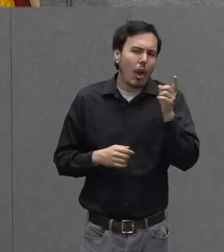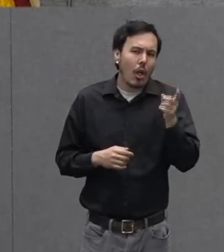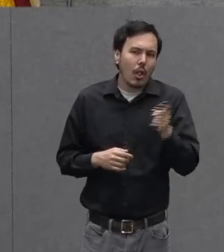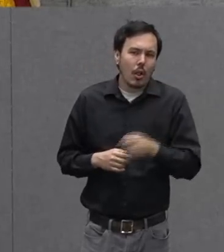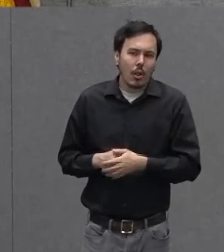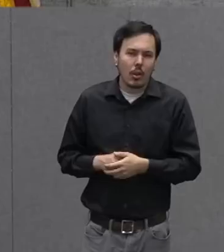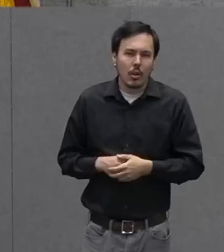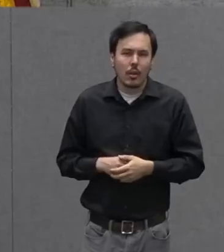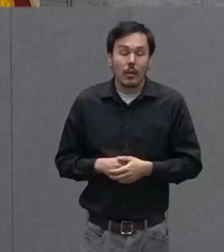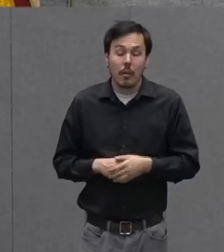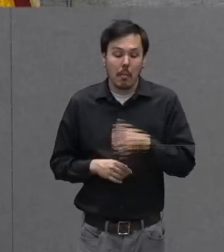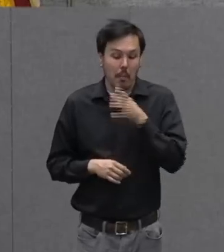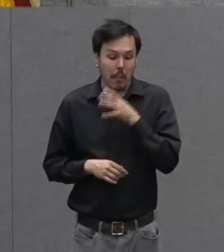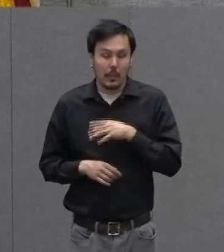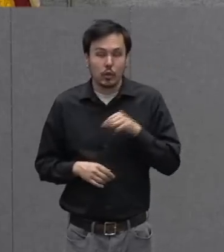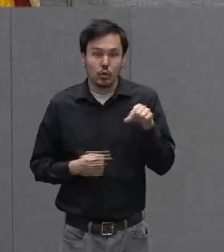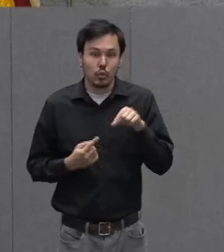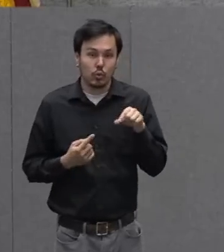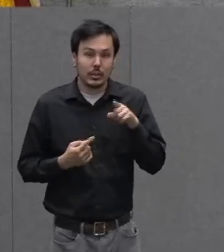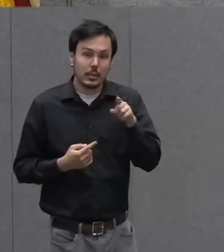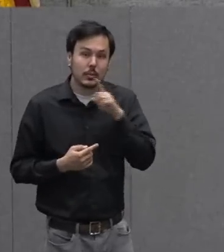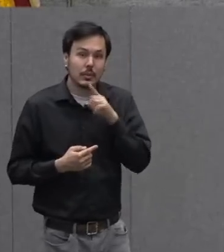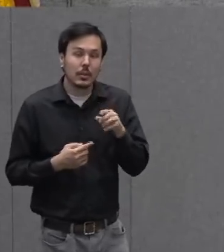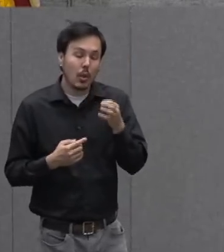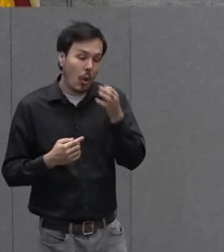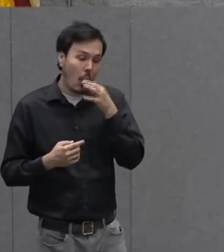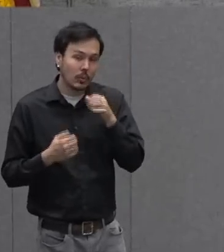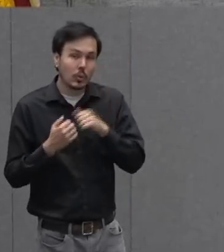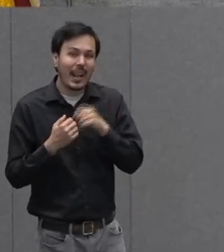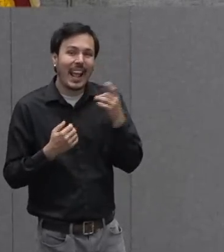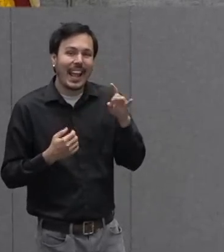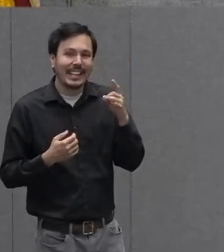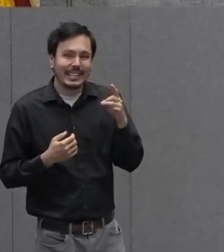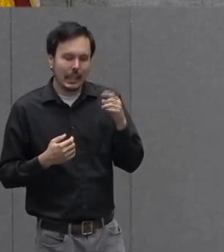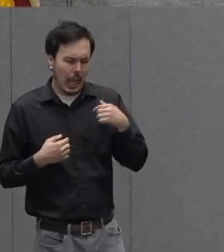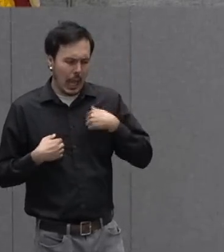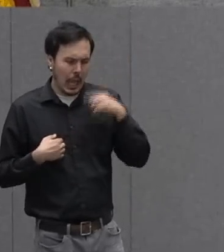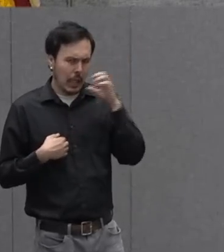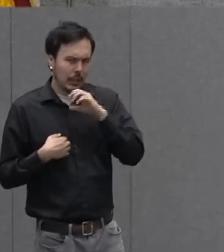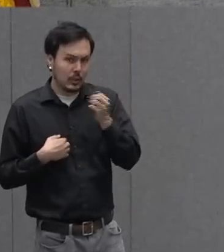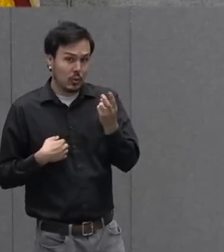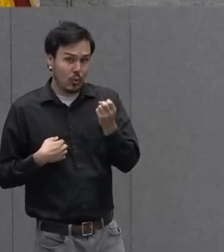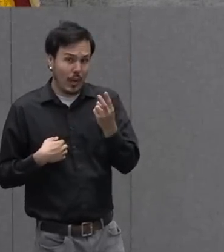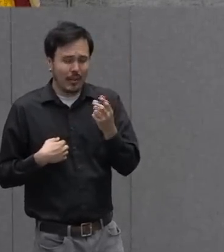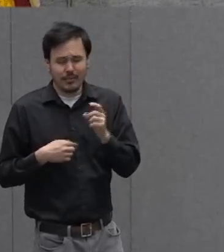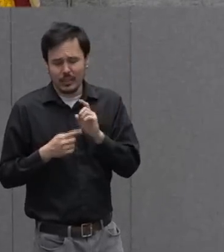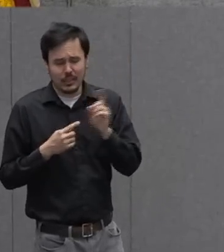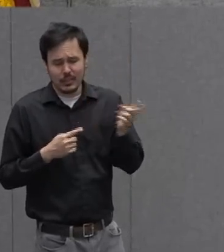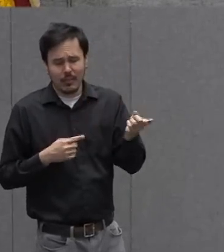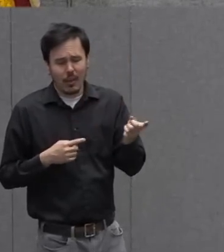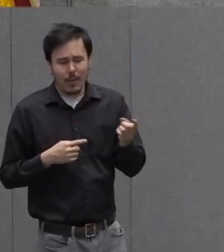Well Mrs. Q was the closest with 18 guessed and then I guess 12, which was very far off.